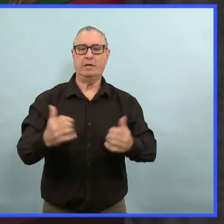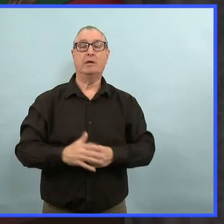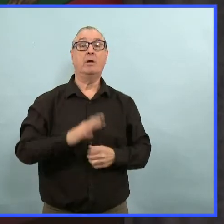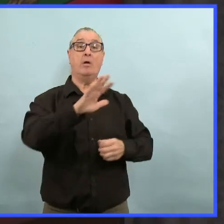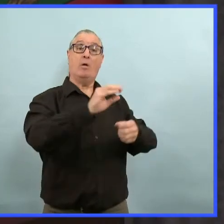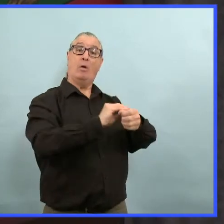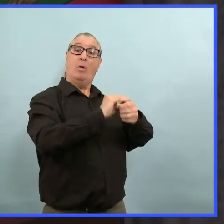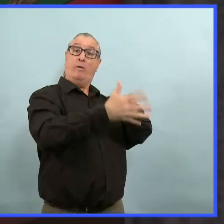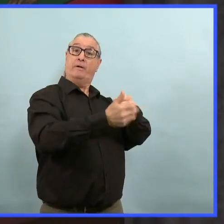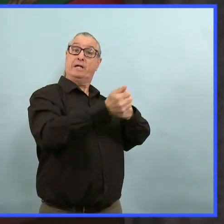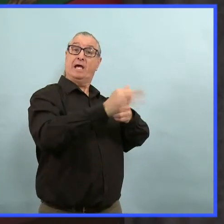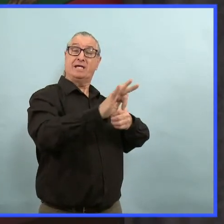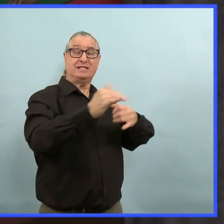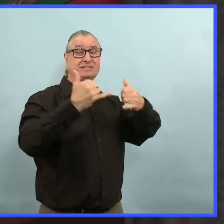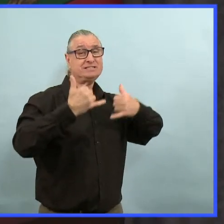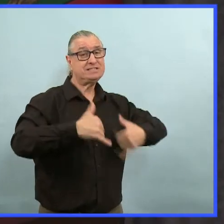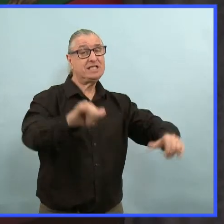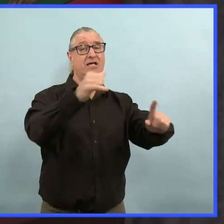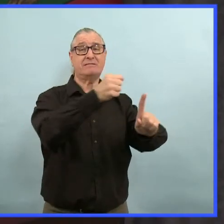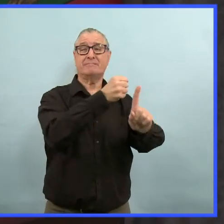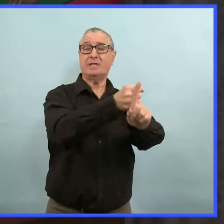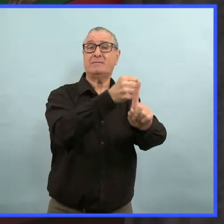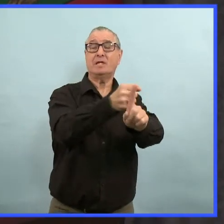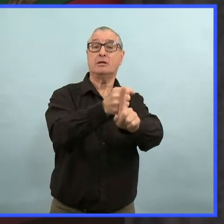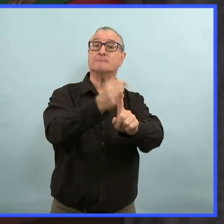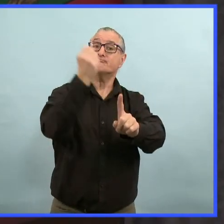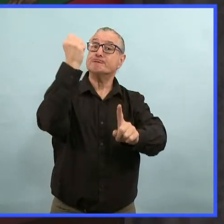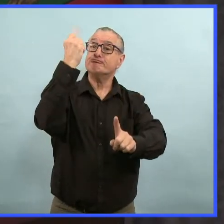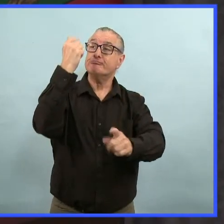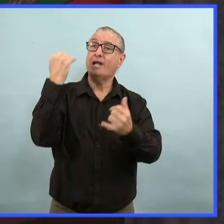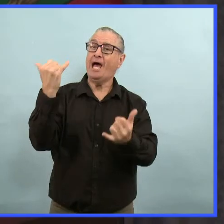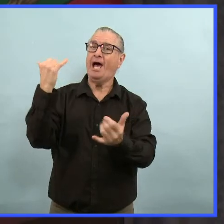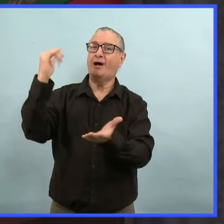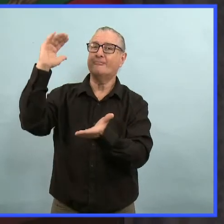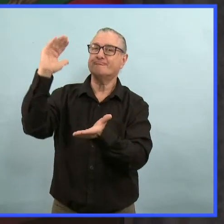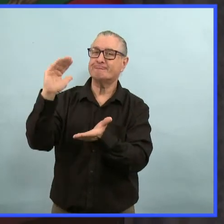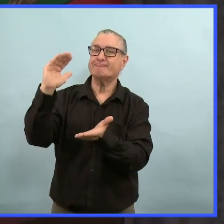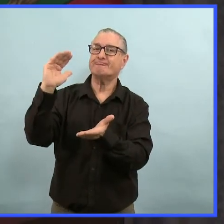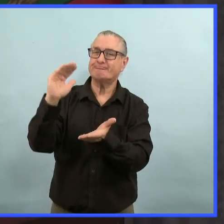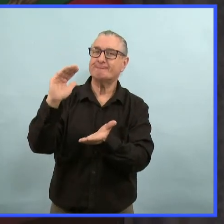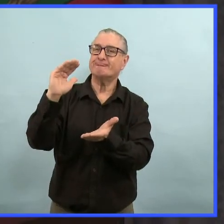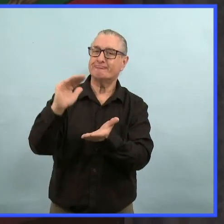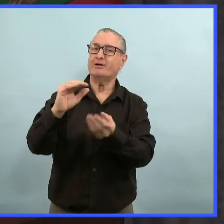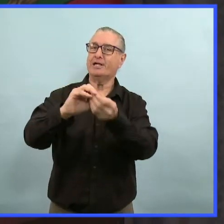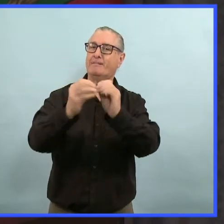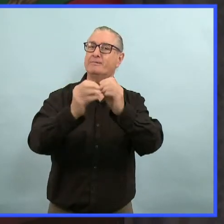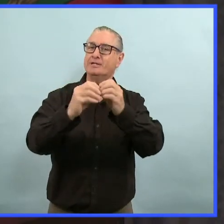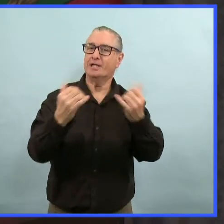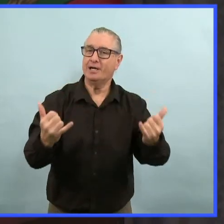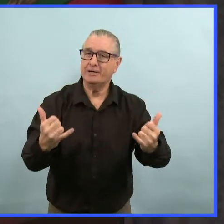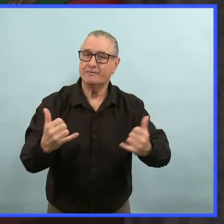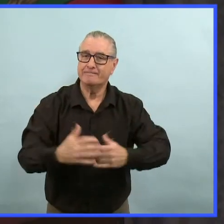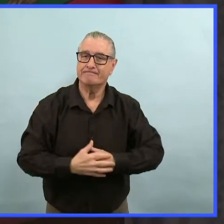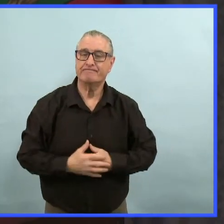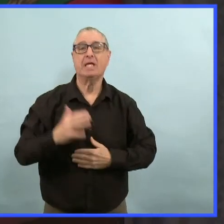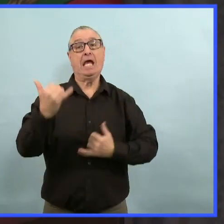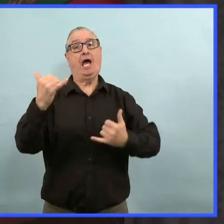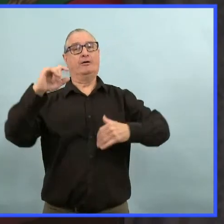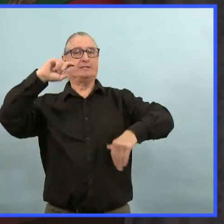following the pandemics fourth wave this enables manitoba to prepare for a return to more normal